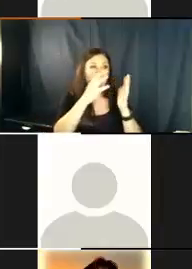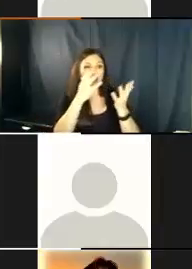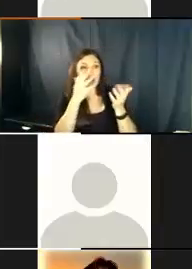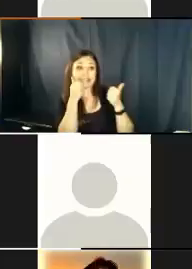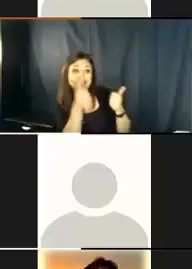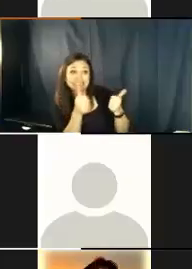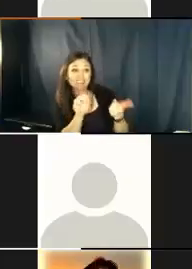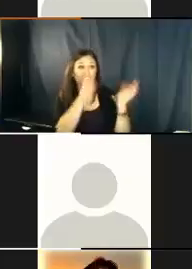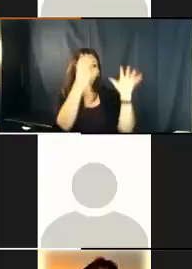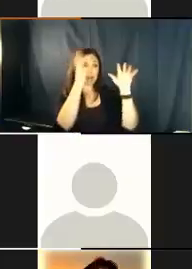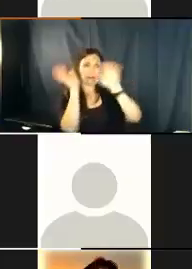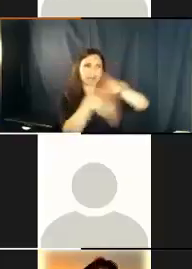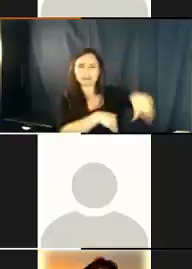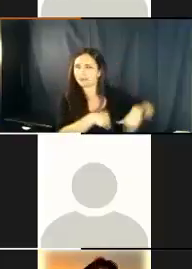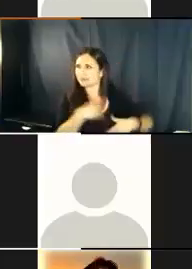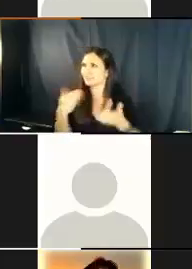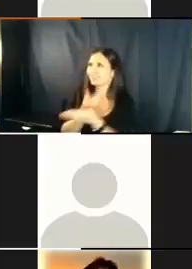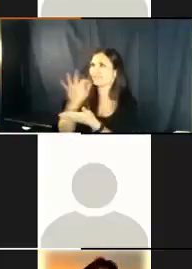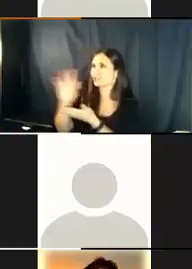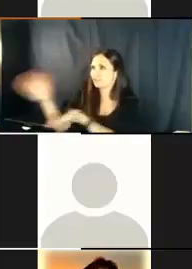to try it again.